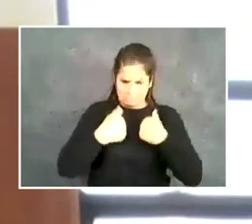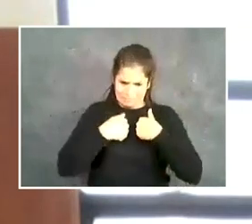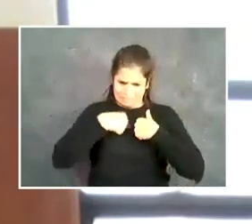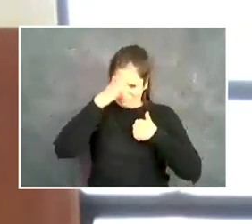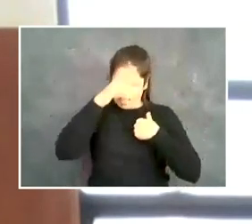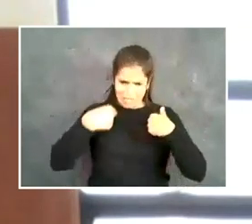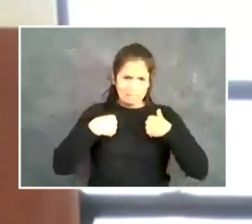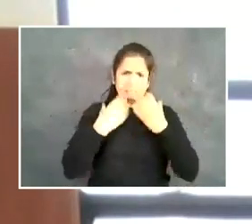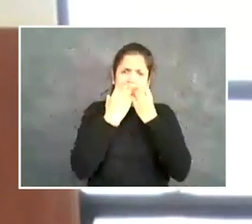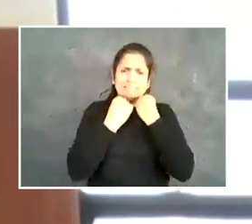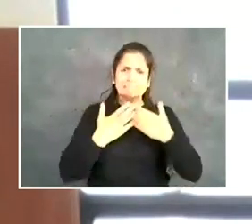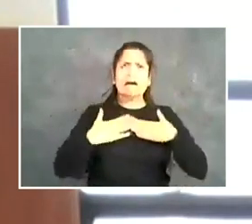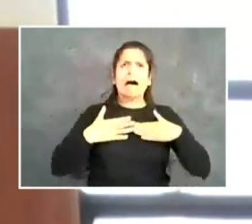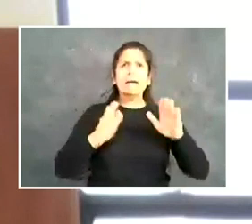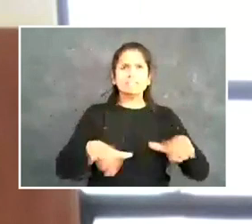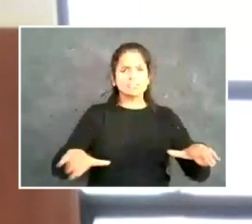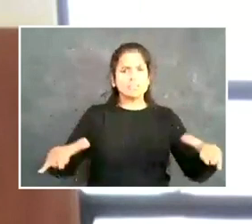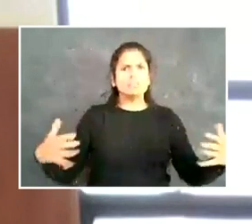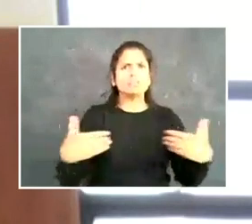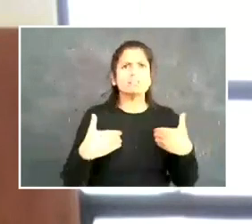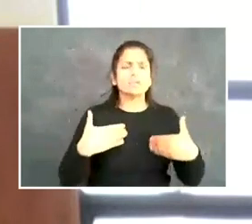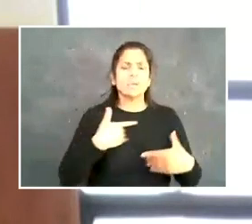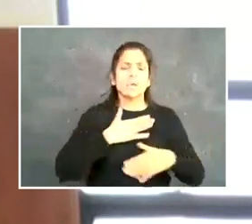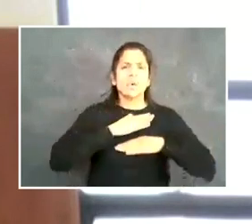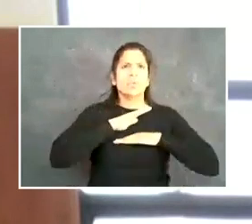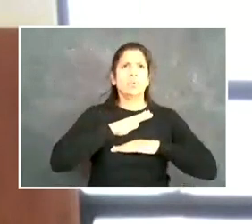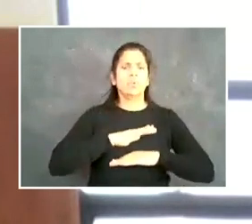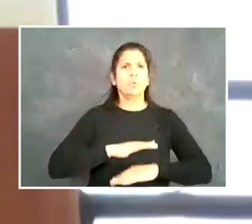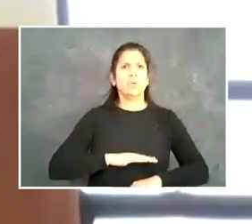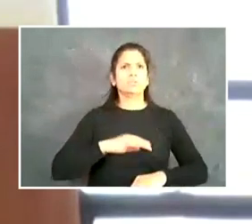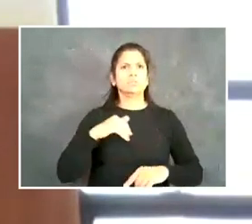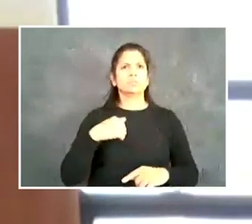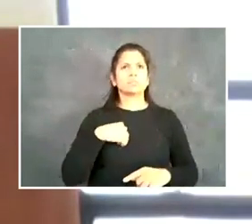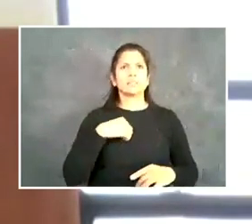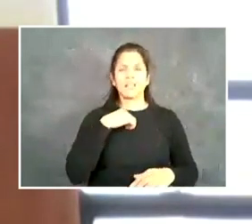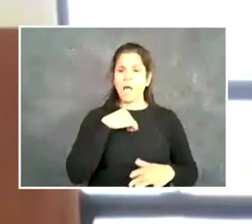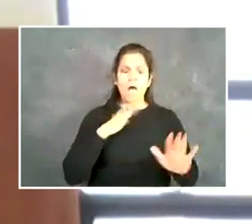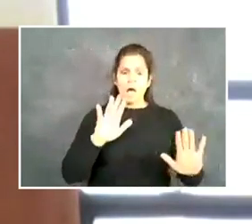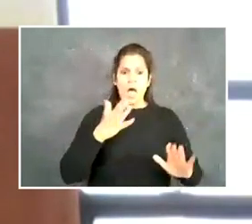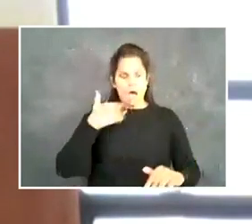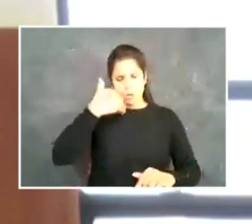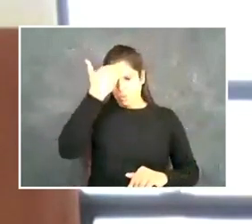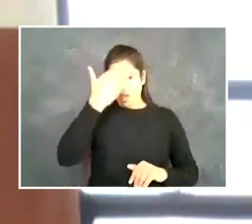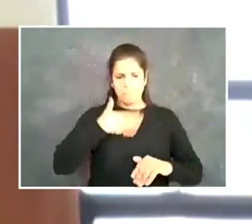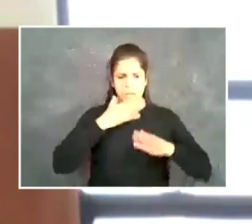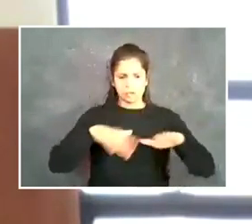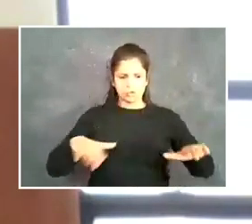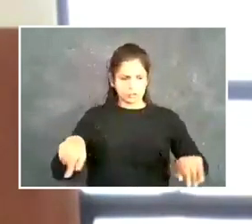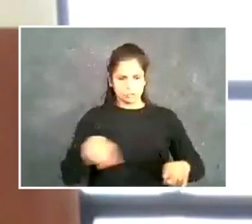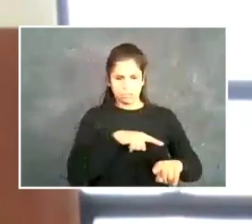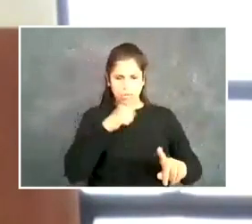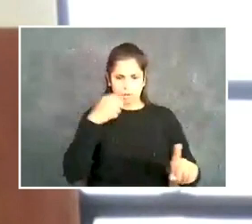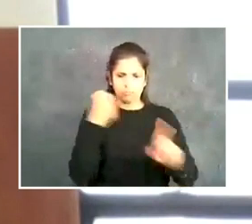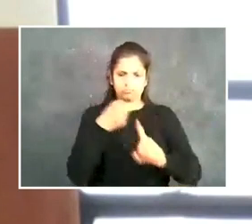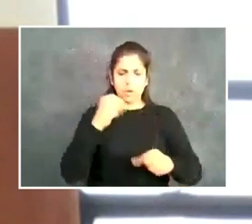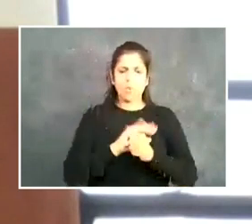WE WERE APPRECIATED OF. I'M THE FATHER OF TWO, THREE AND FIVE AND A BABY SEVEN MONTHS OLD.